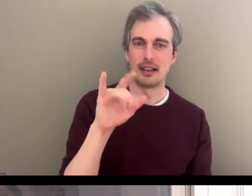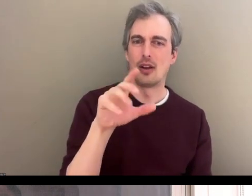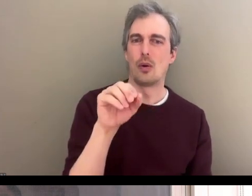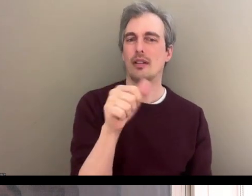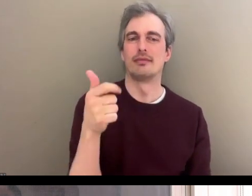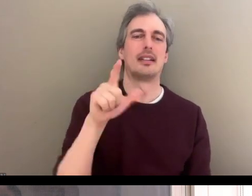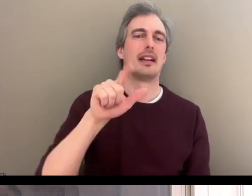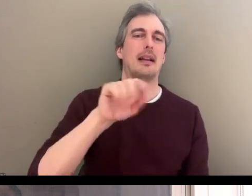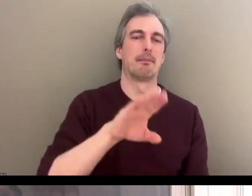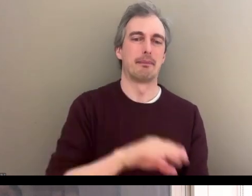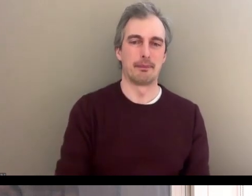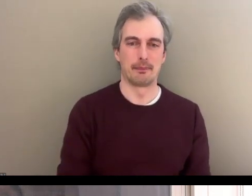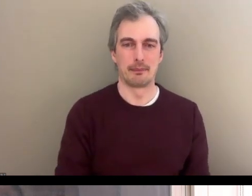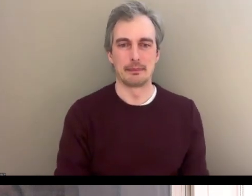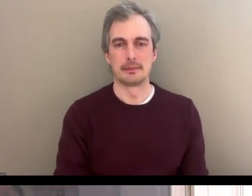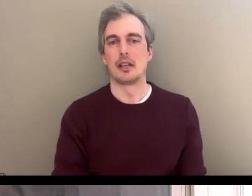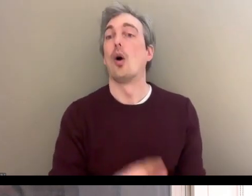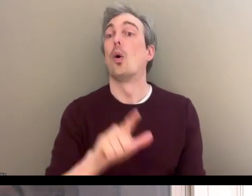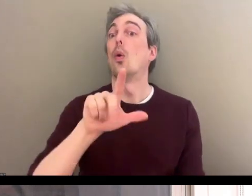That was a nice first step for the community, right?